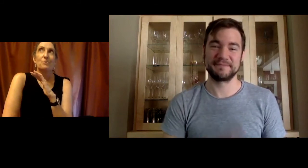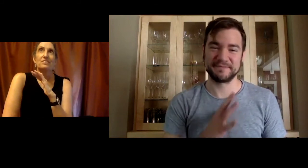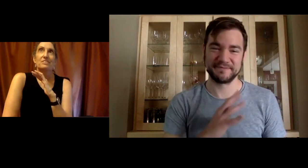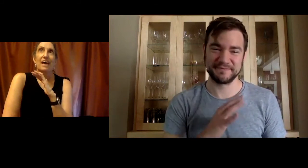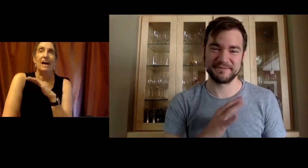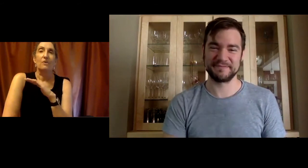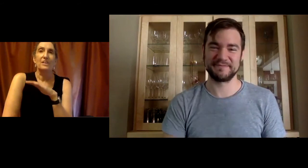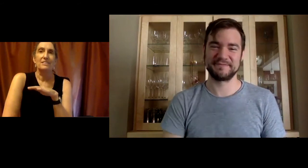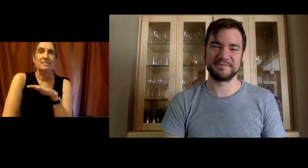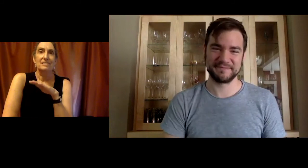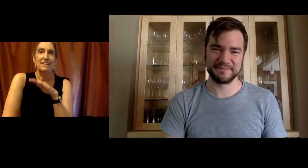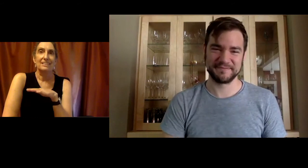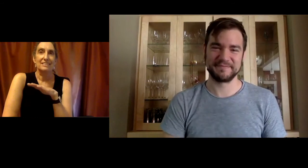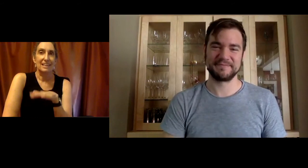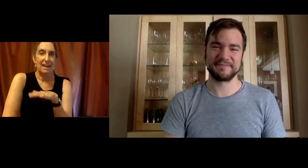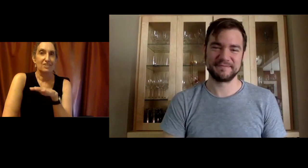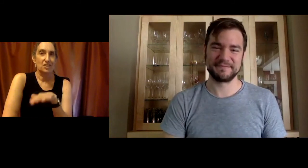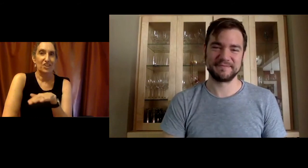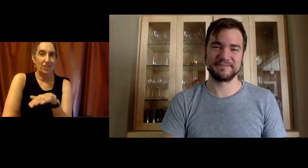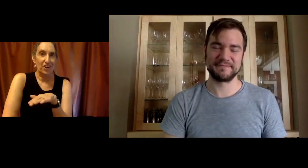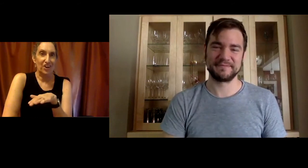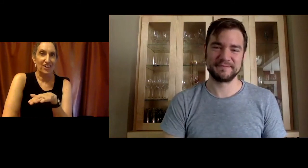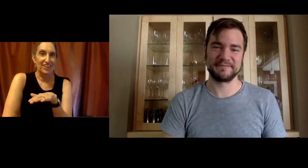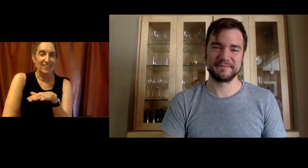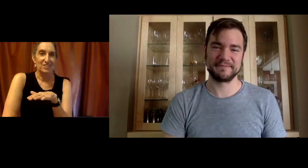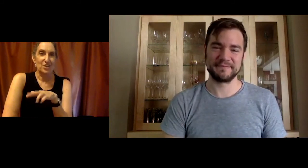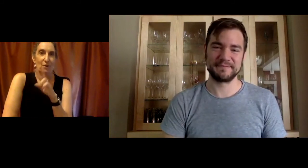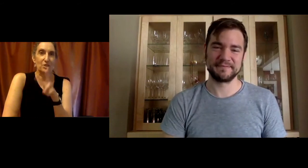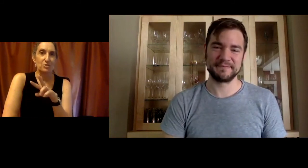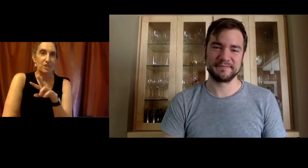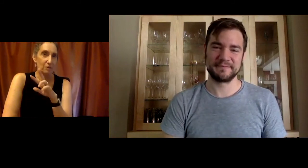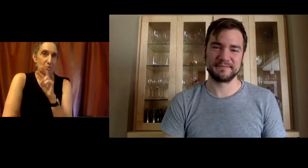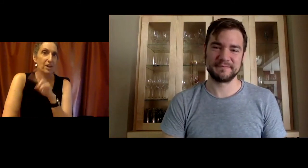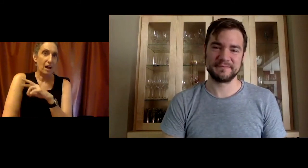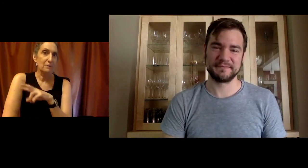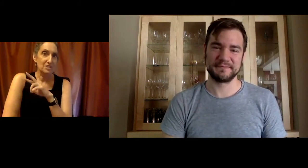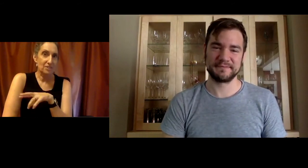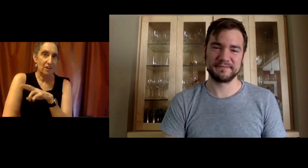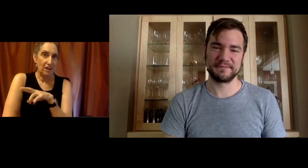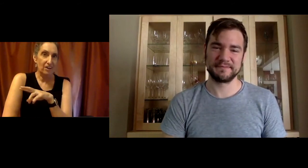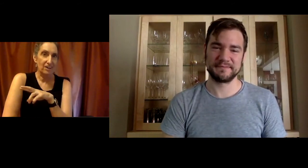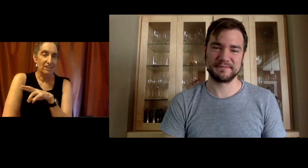was how he's next to last year there. So I went two times while Howie still there.